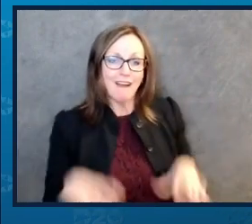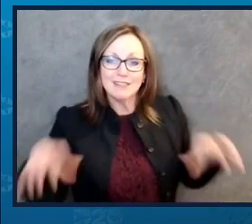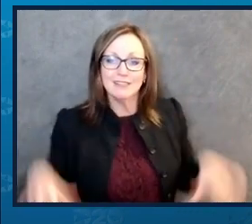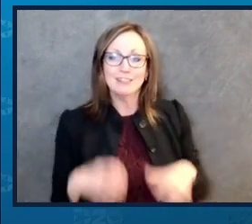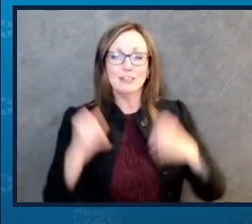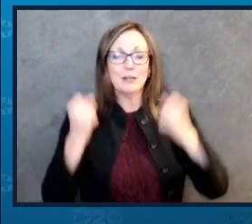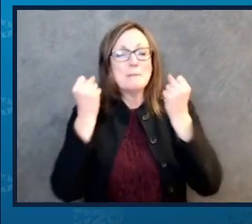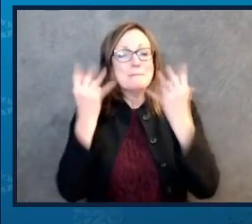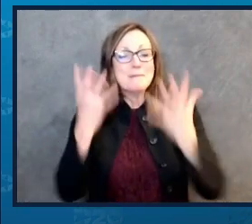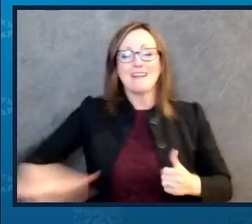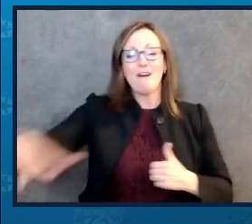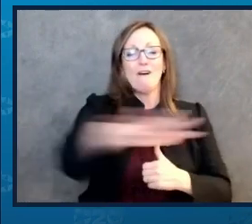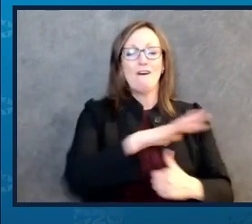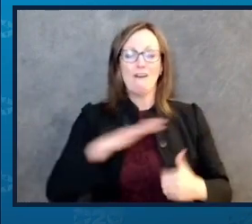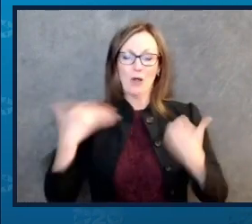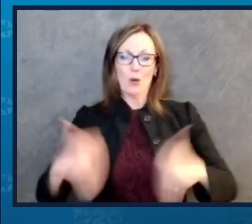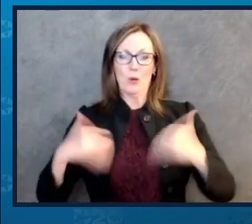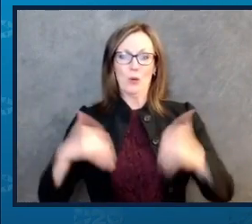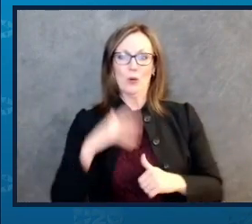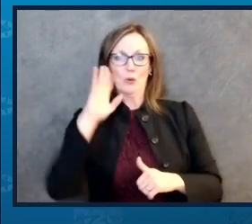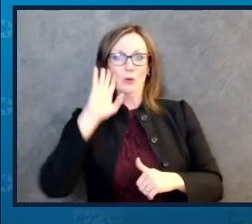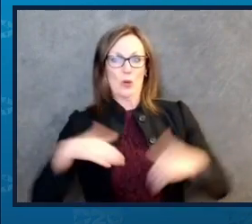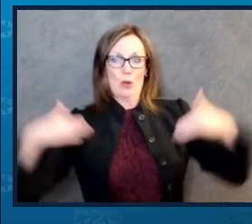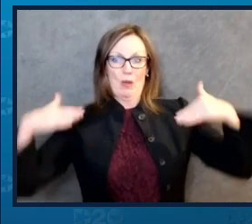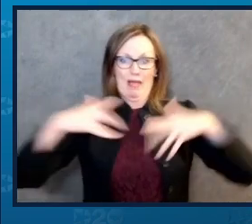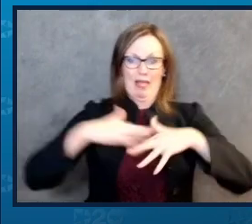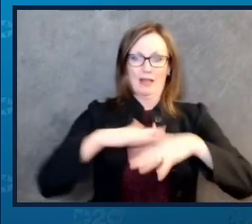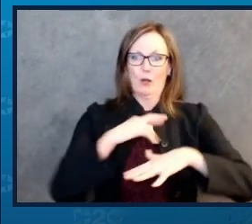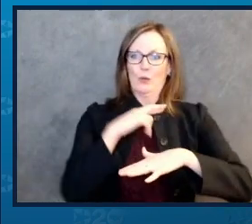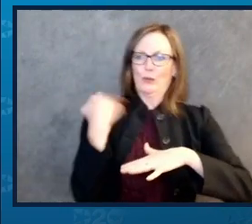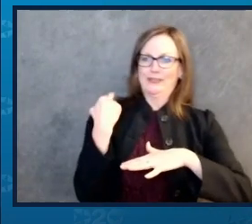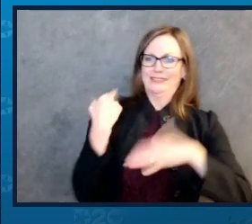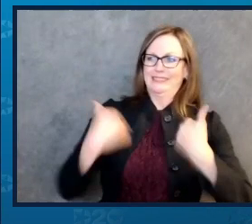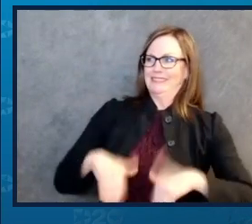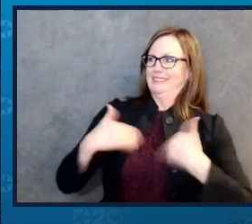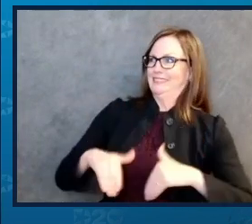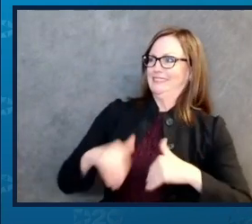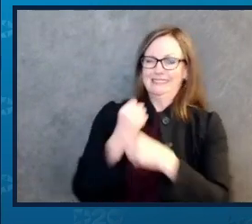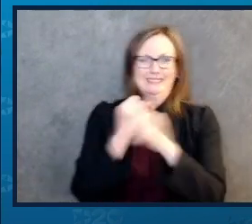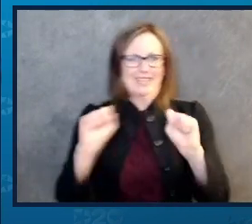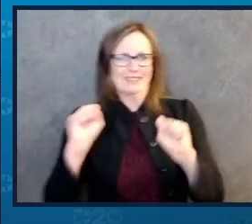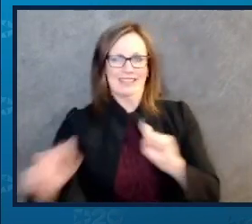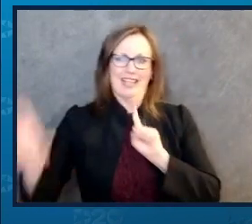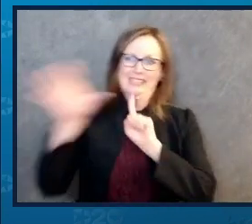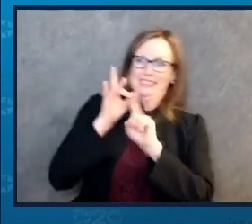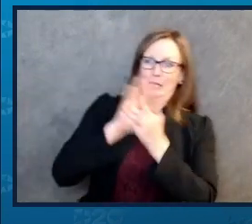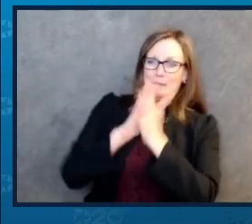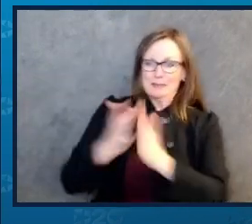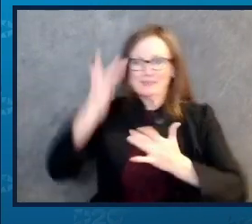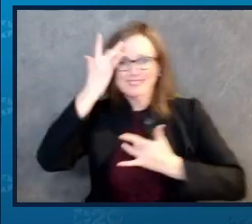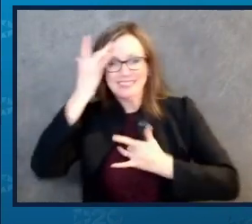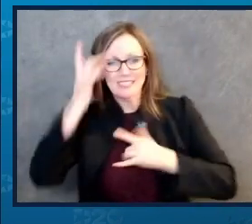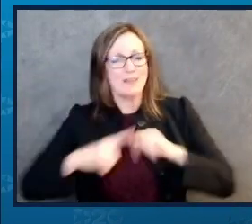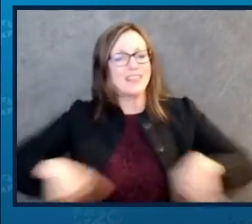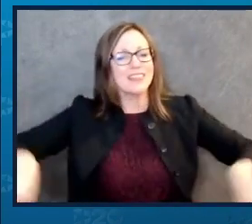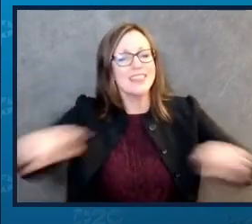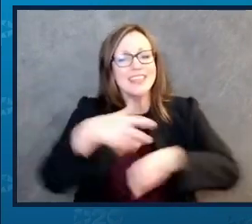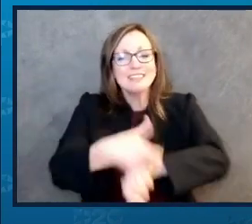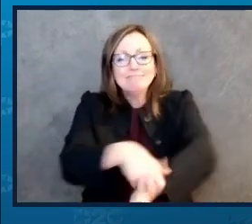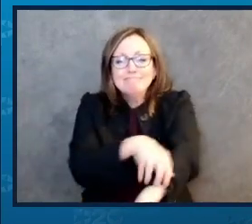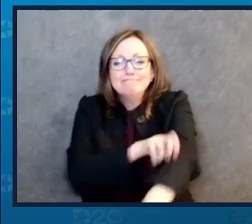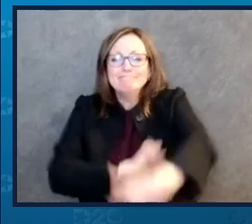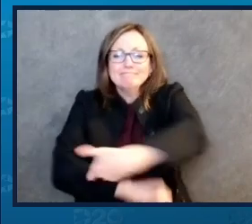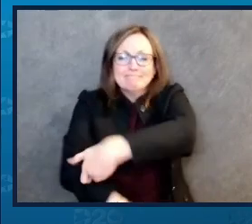THIS PANDEMIC.